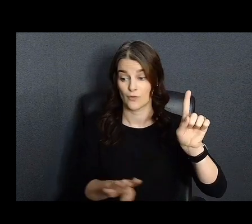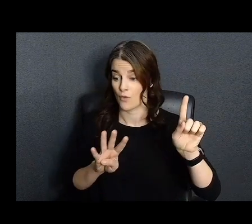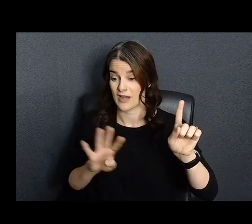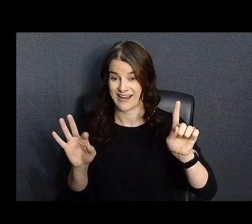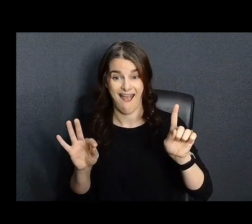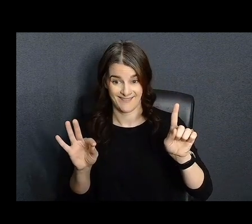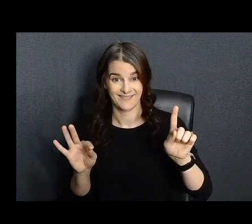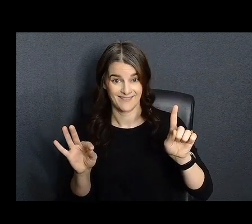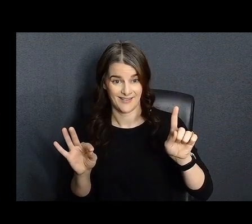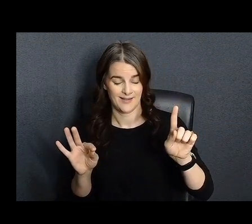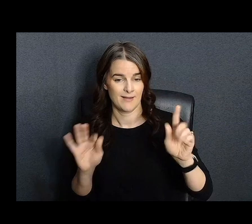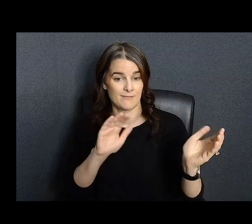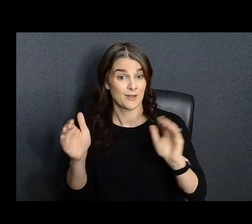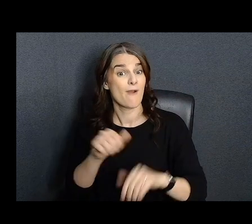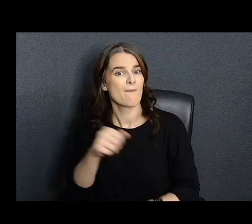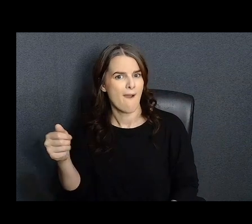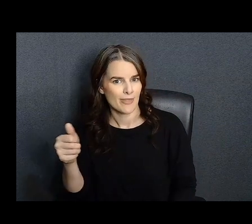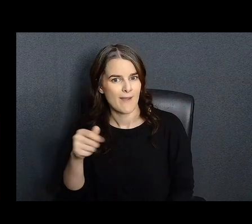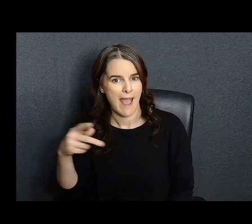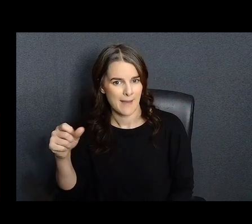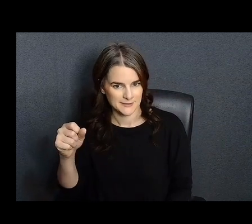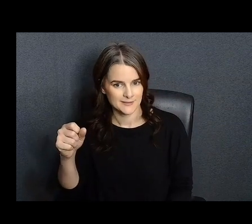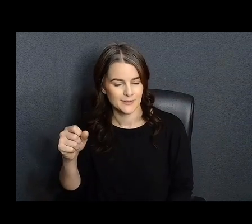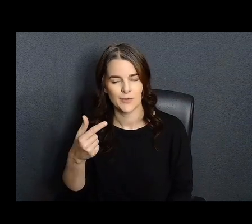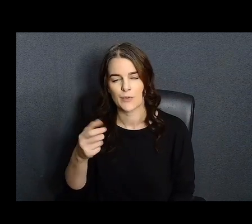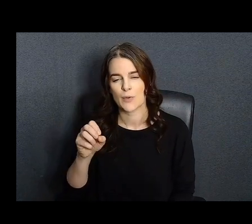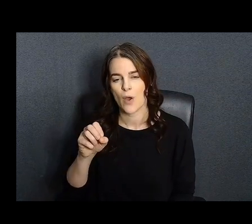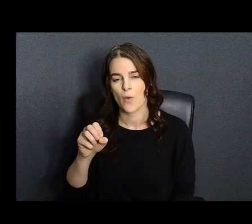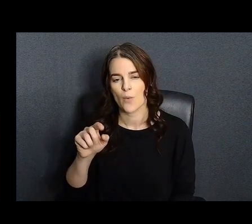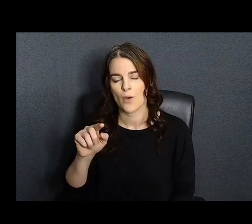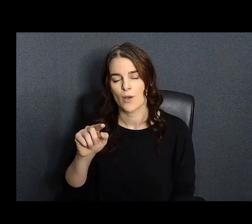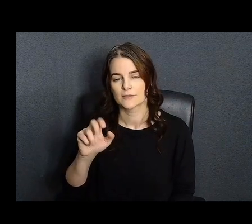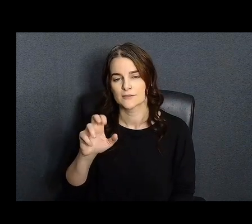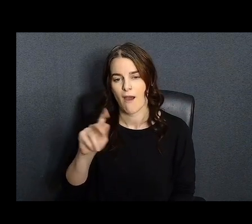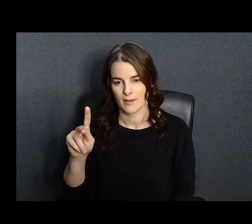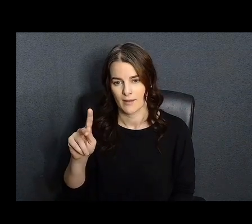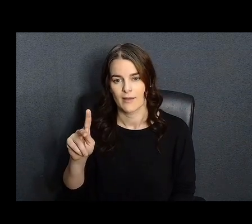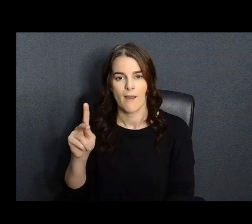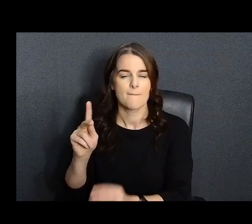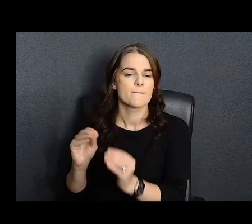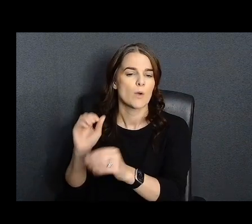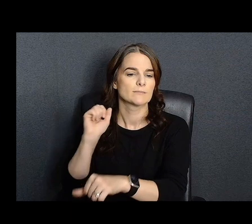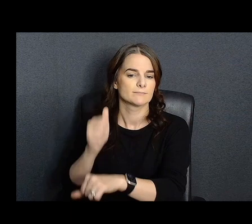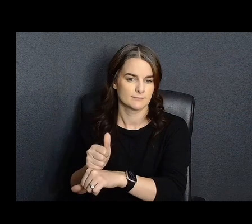Compared to some of the other apps with GoTalk, we're a little more set with the numbers that they provide here.